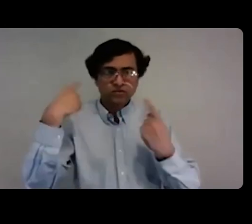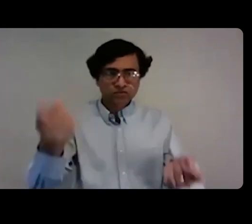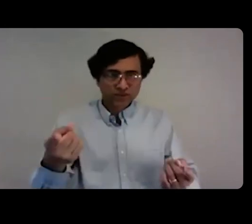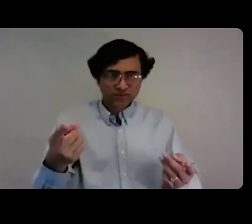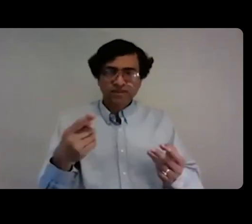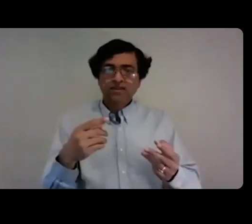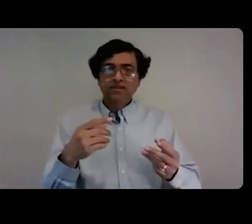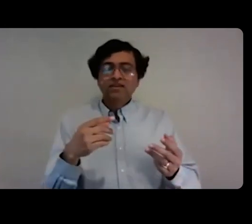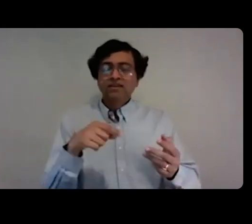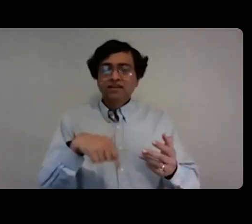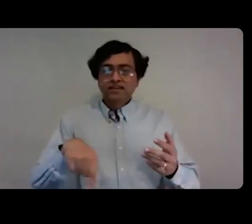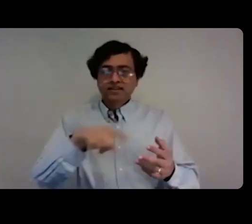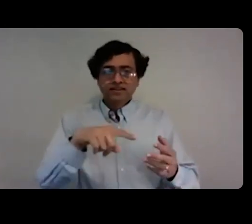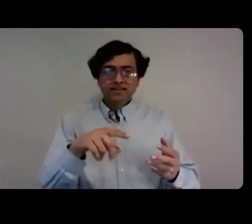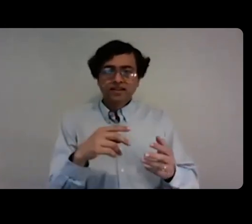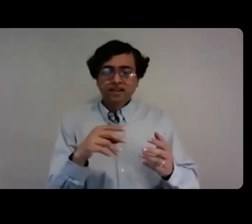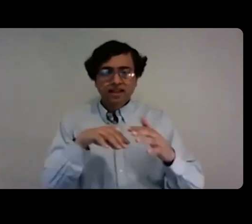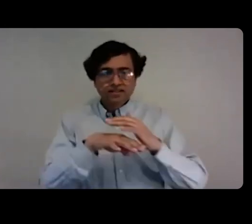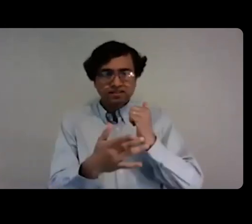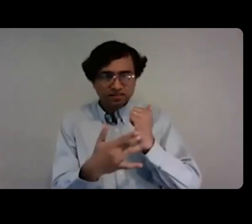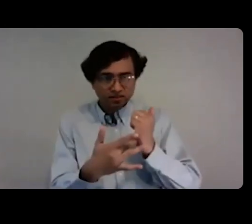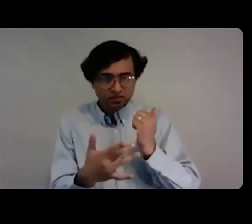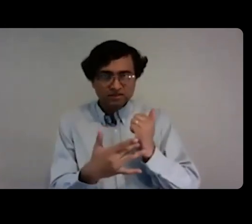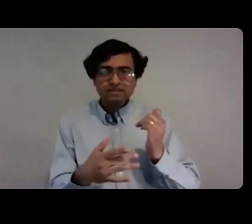Institute and it has been going for several years